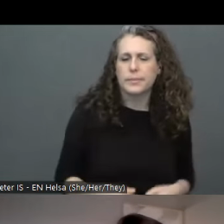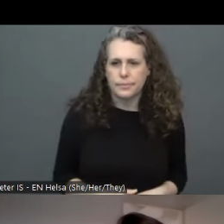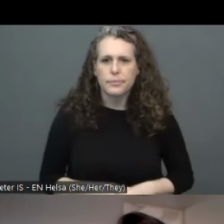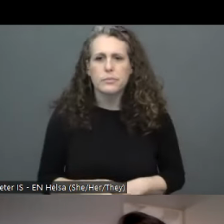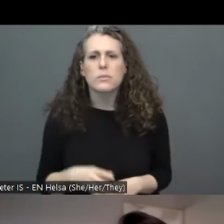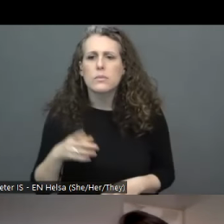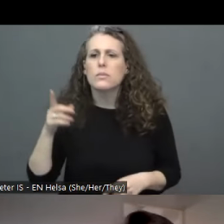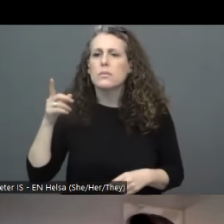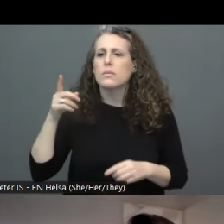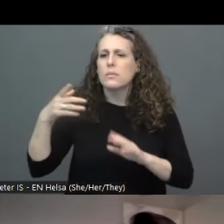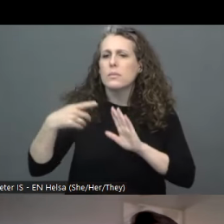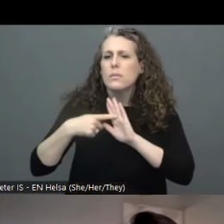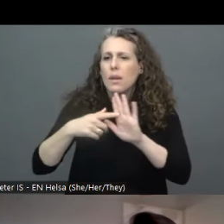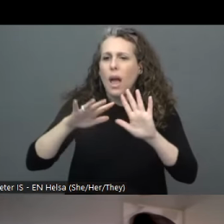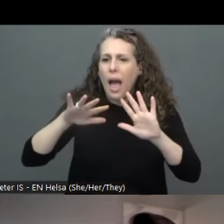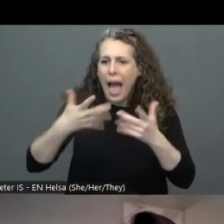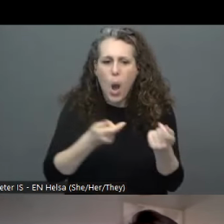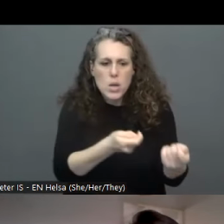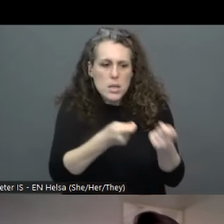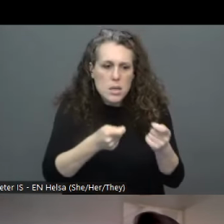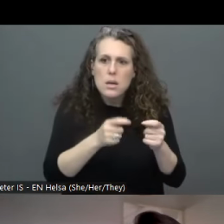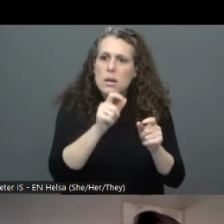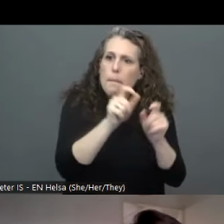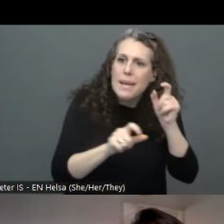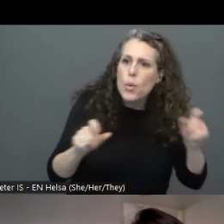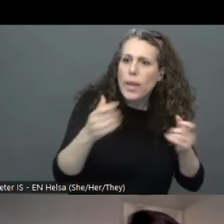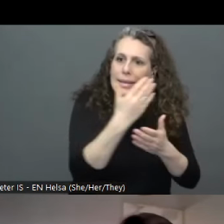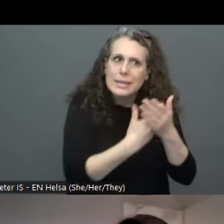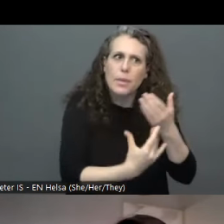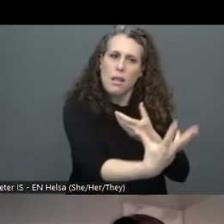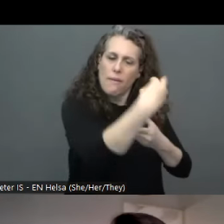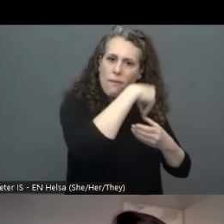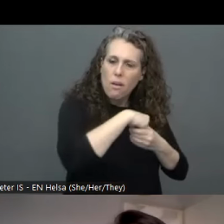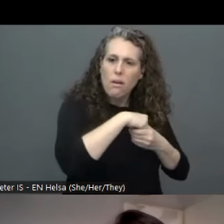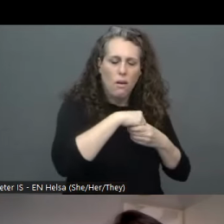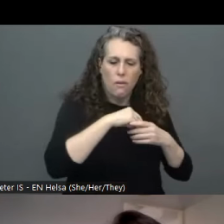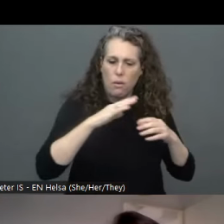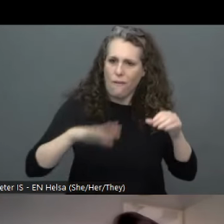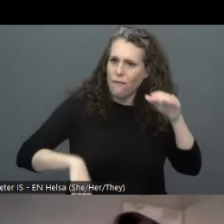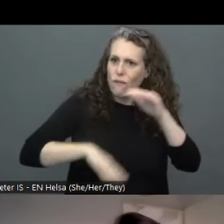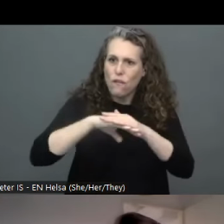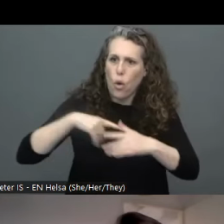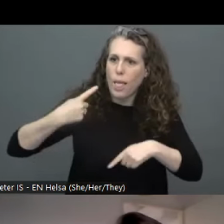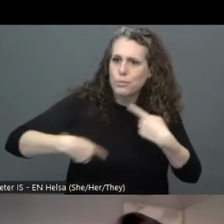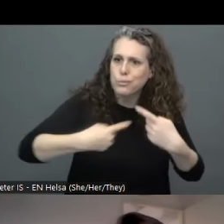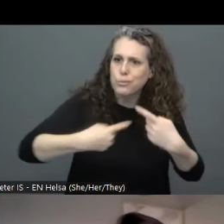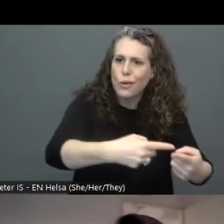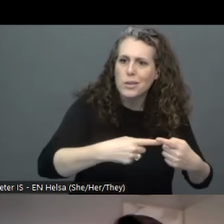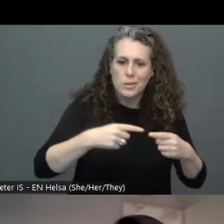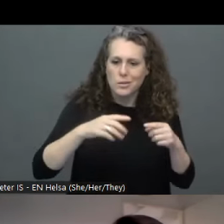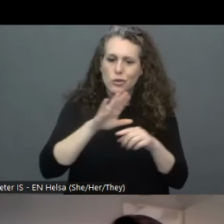engage organizations for persons with disabilities throughout the project cycle. This is impacting